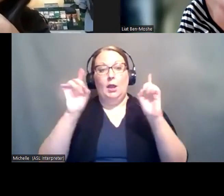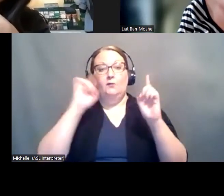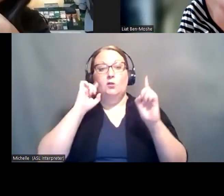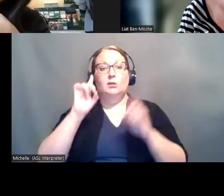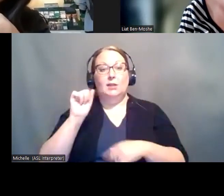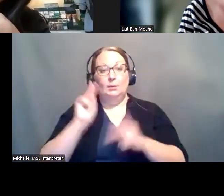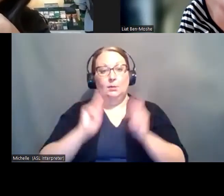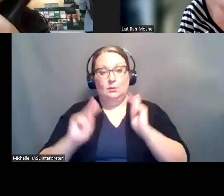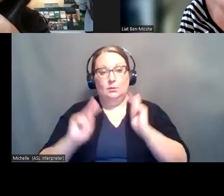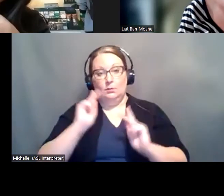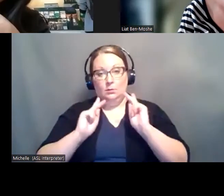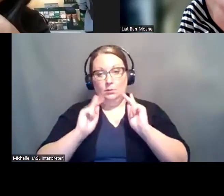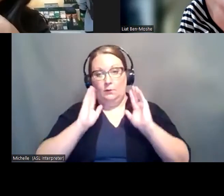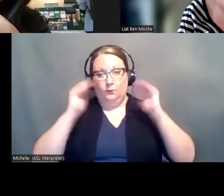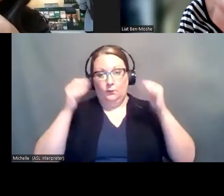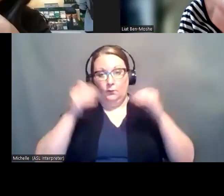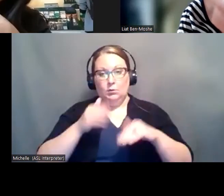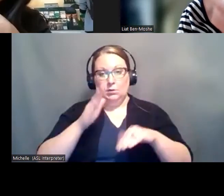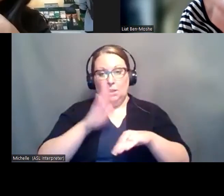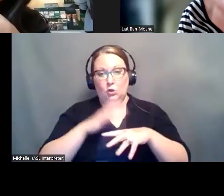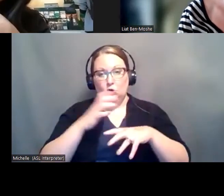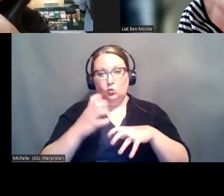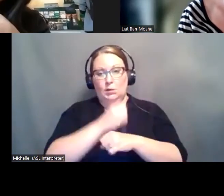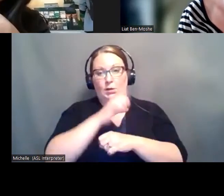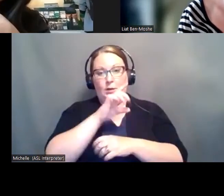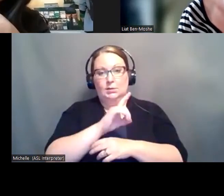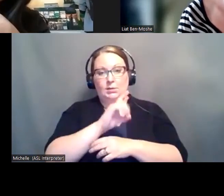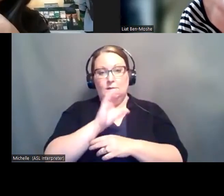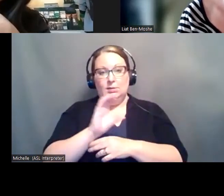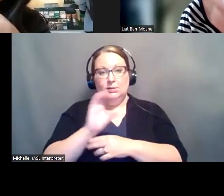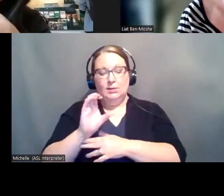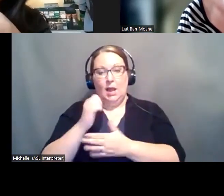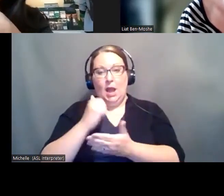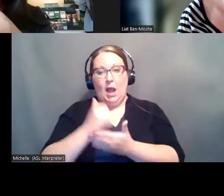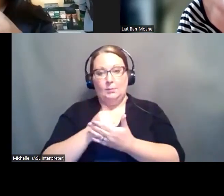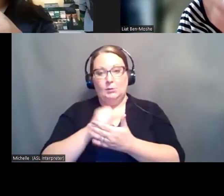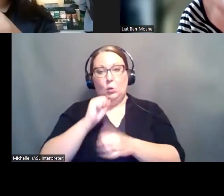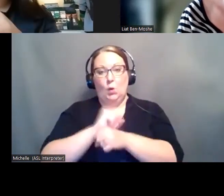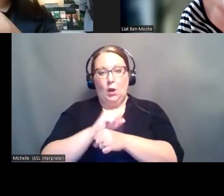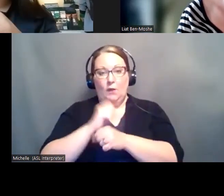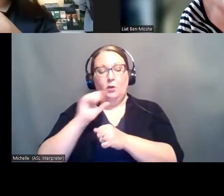that concentrating on a winning a DCC helps working for those other gains?"